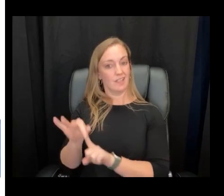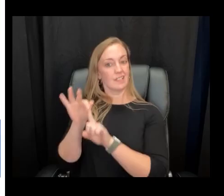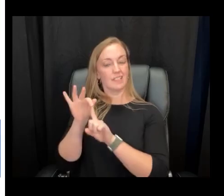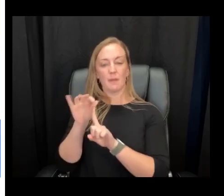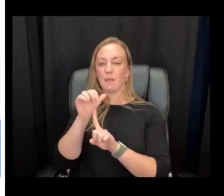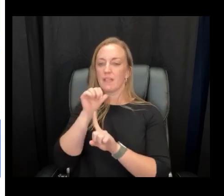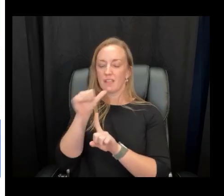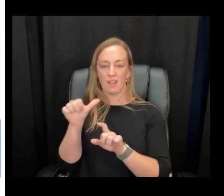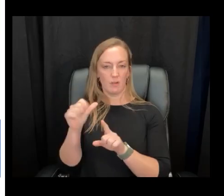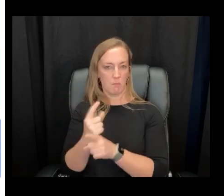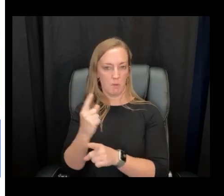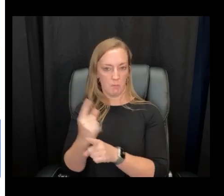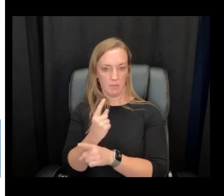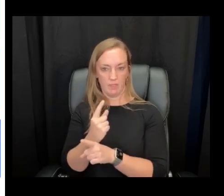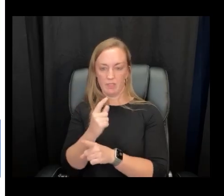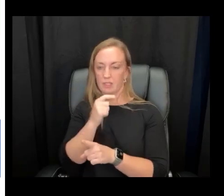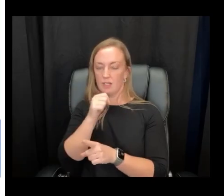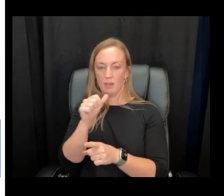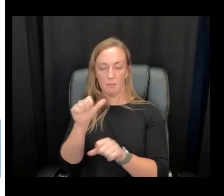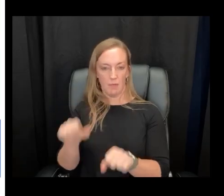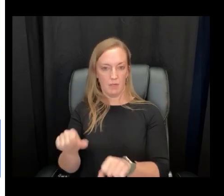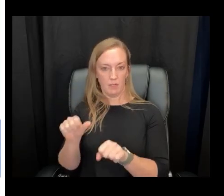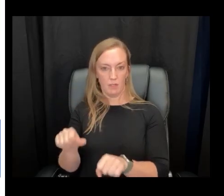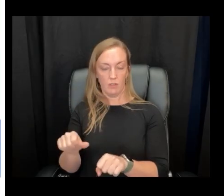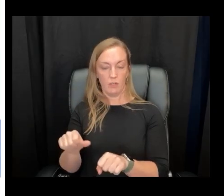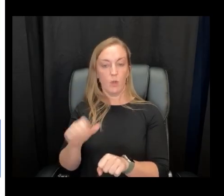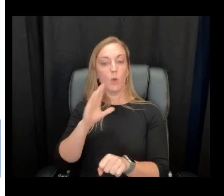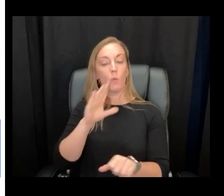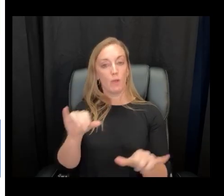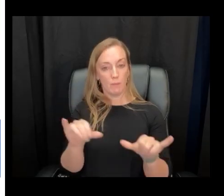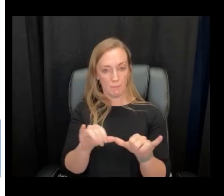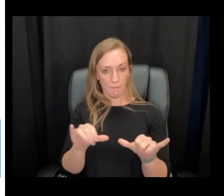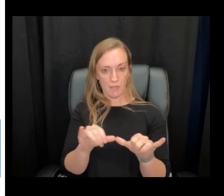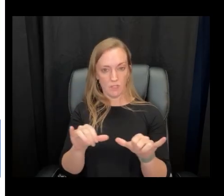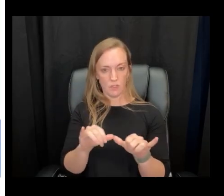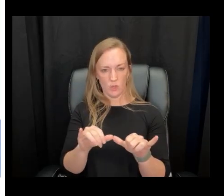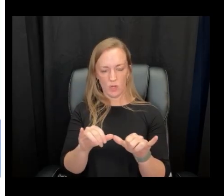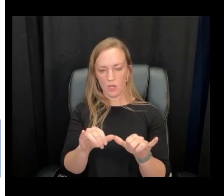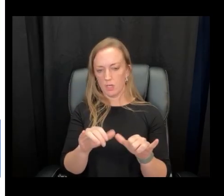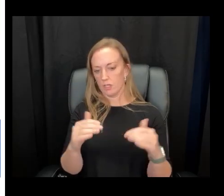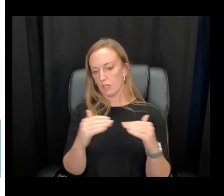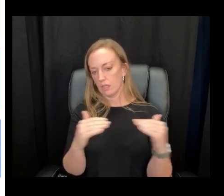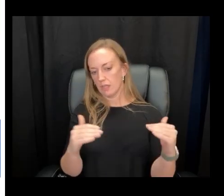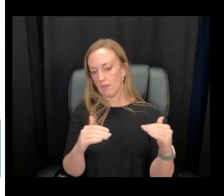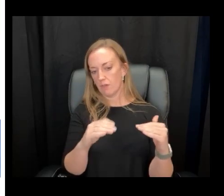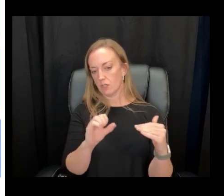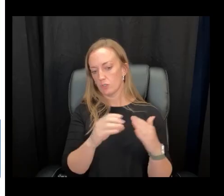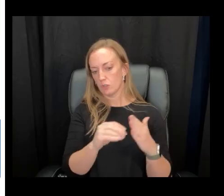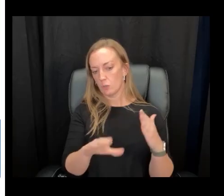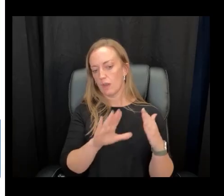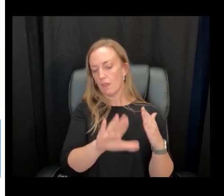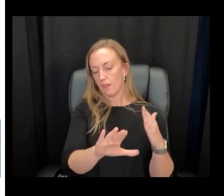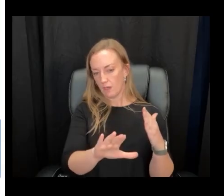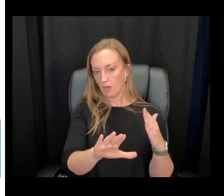do so. Shall measure the extent to which the child has a disability rather than measuring